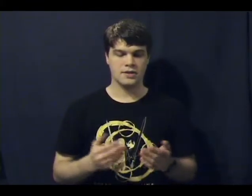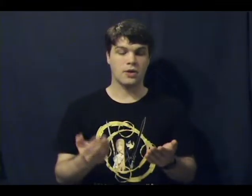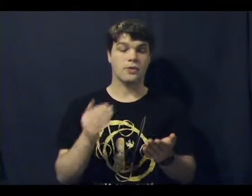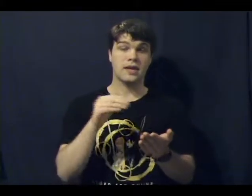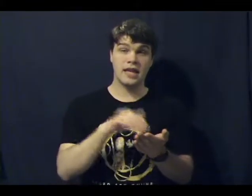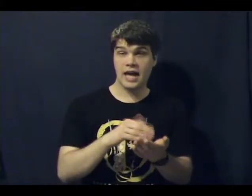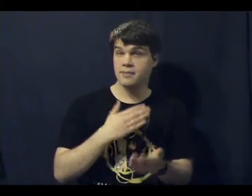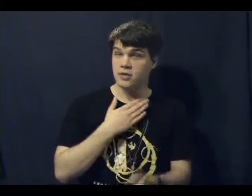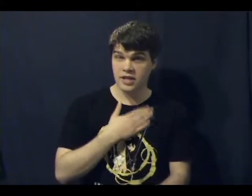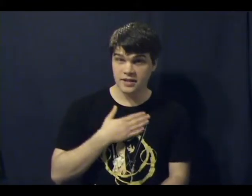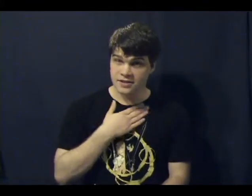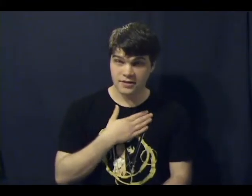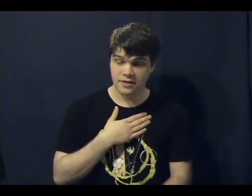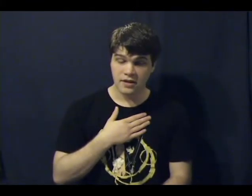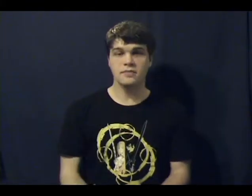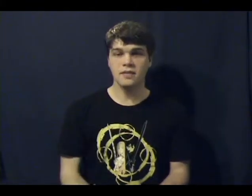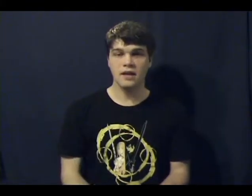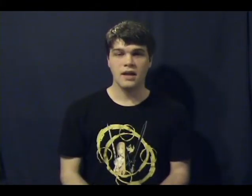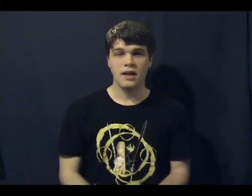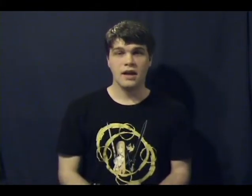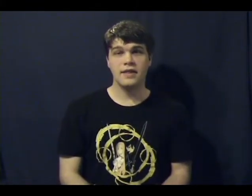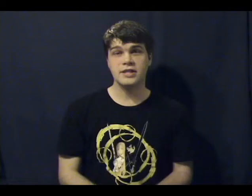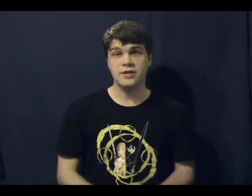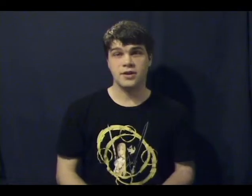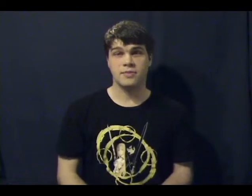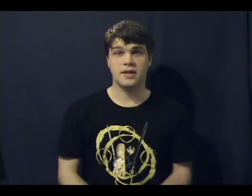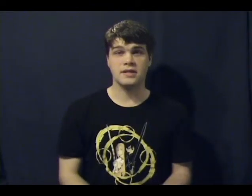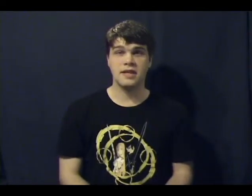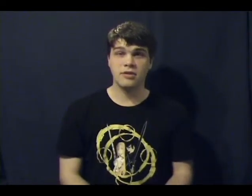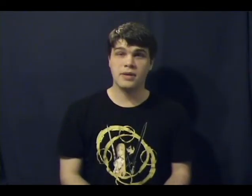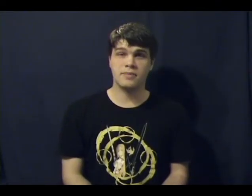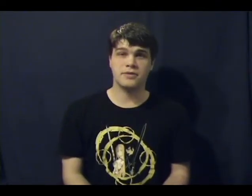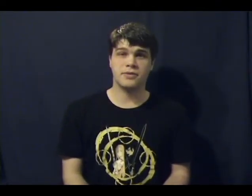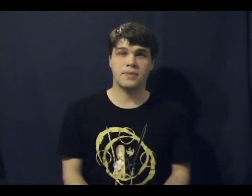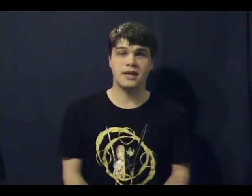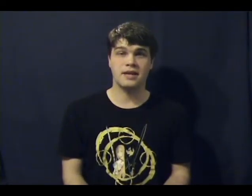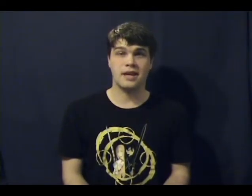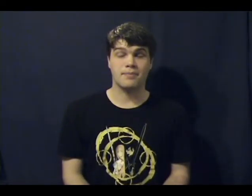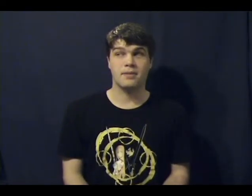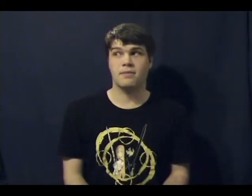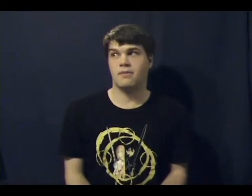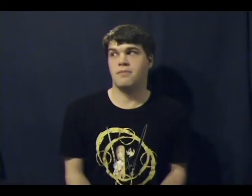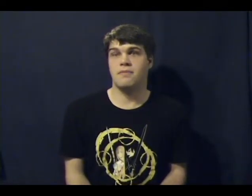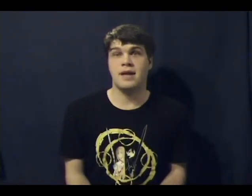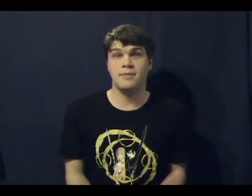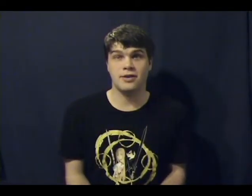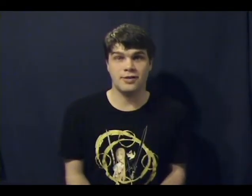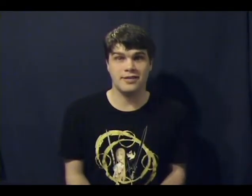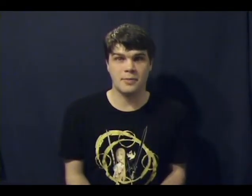So, again please? And that's good, because then they'll be able to repeat it again. But maybe you need